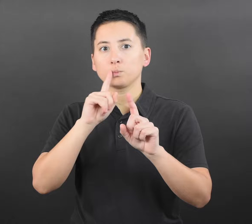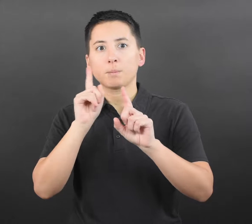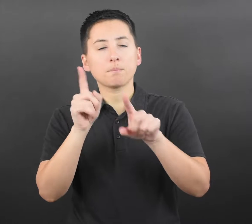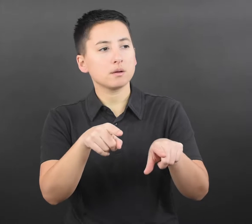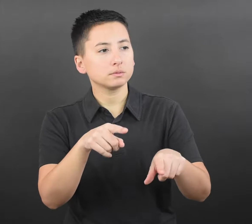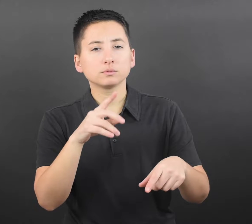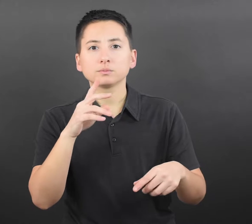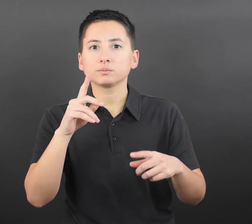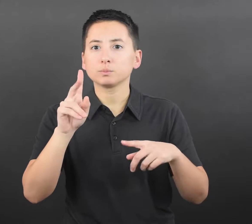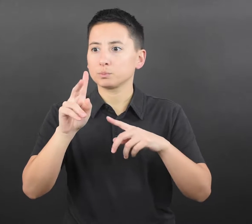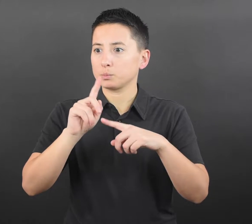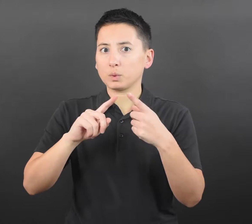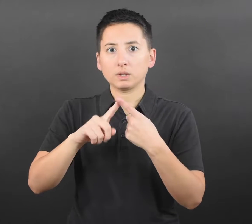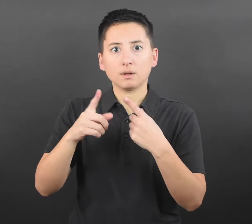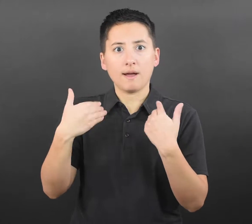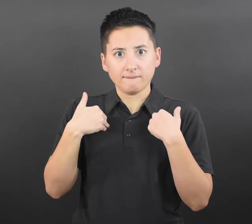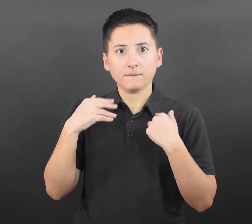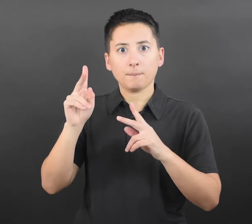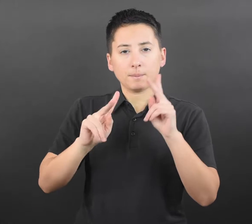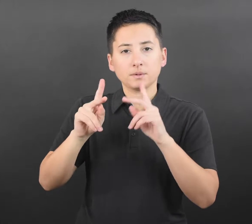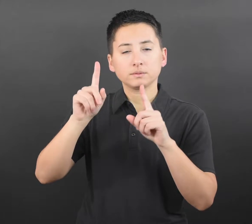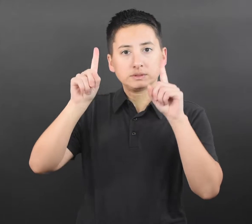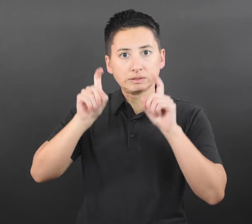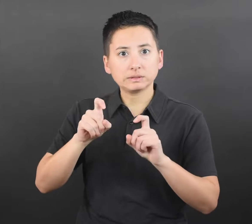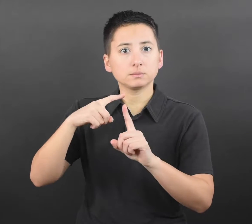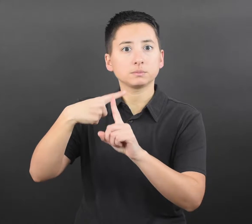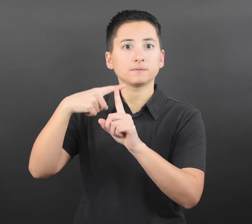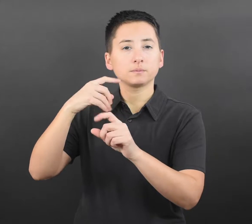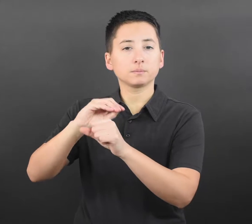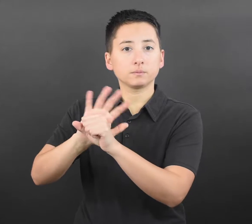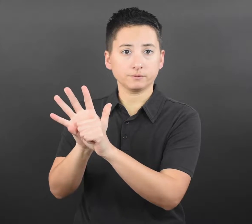Facility response to people who test positive for COVID-19